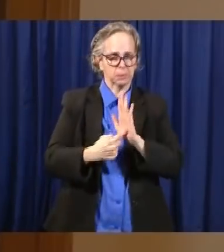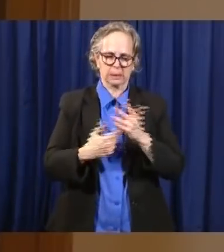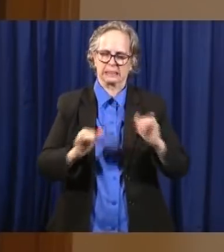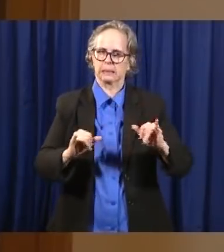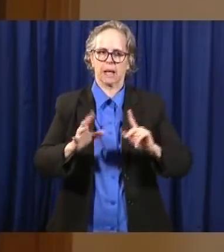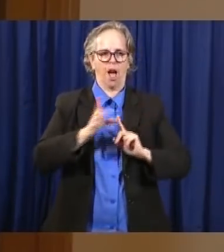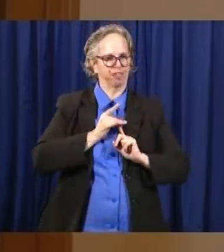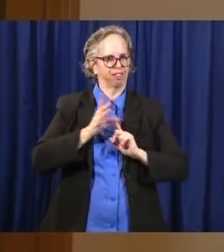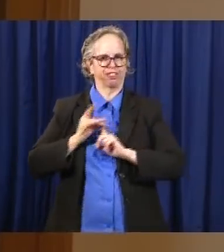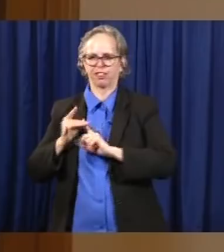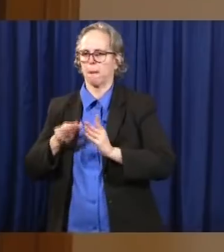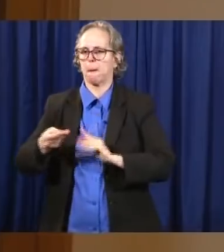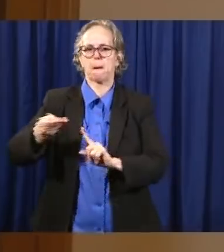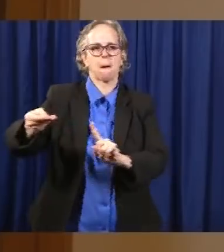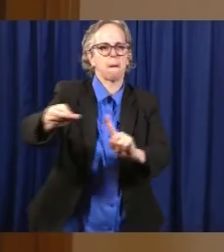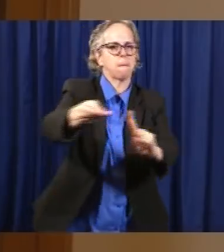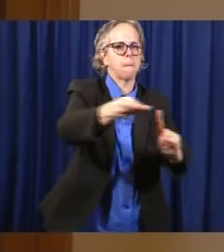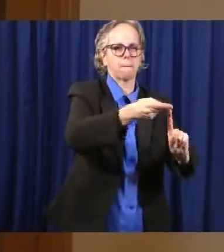WE KNOW THAT ASYMPTOMATIC FOLKS